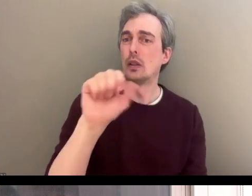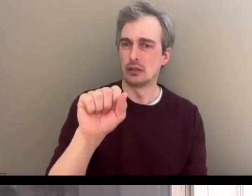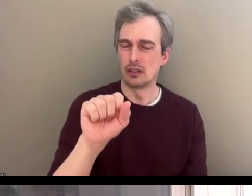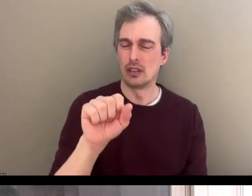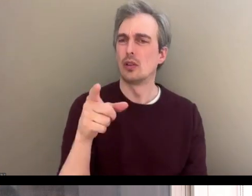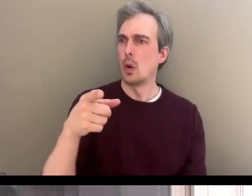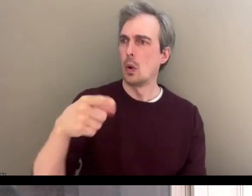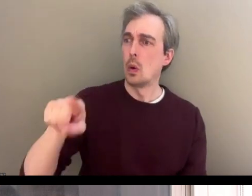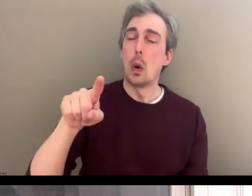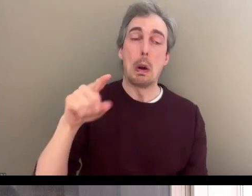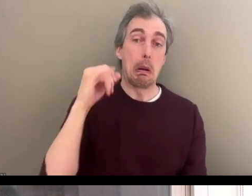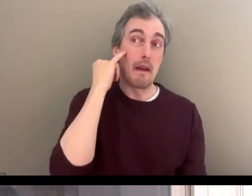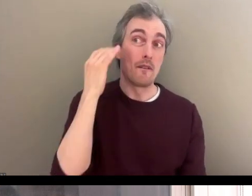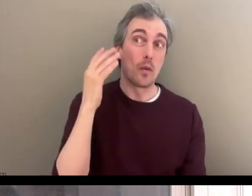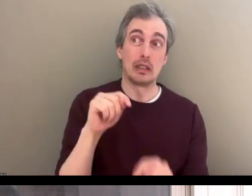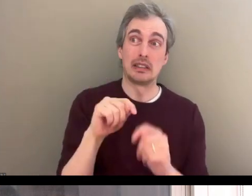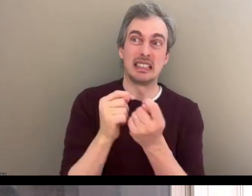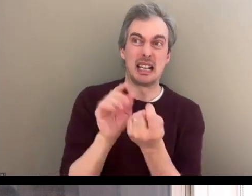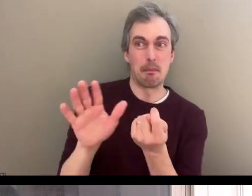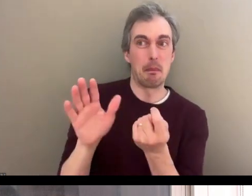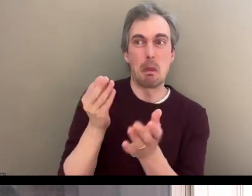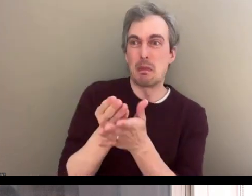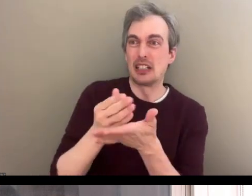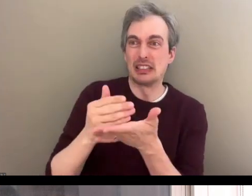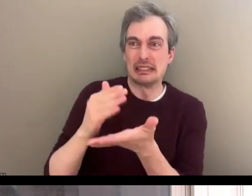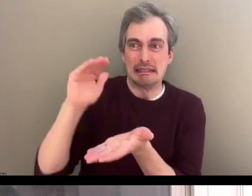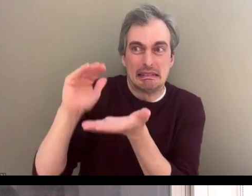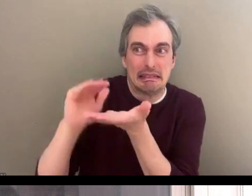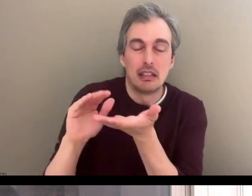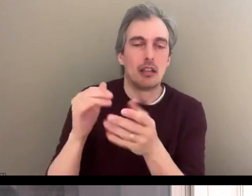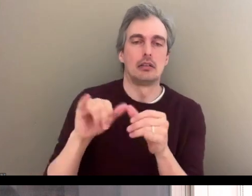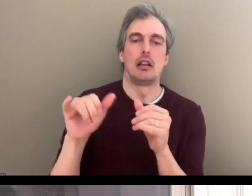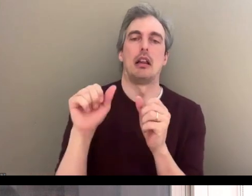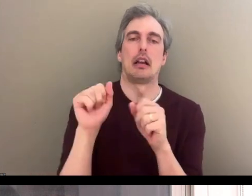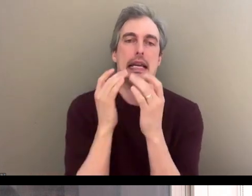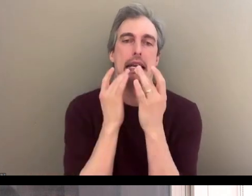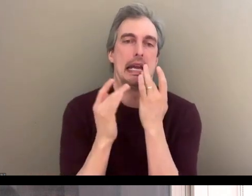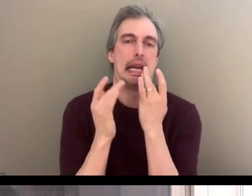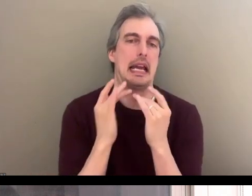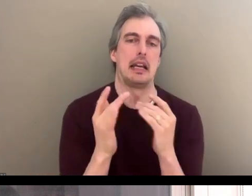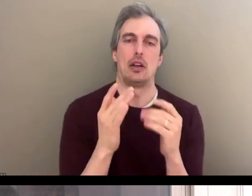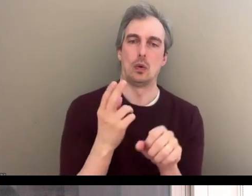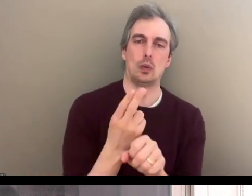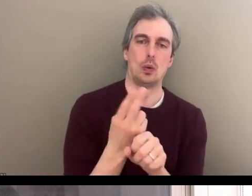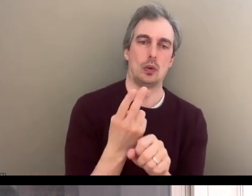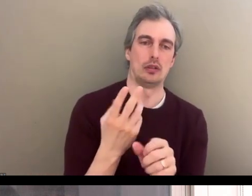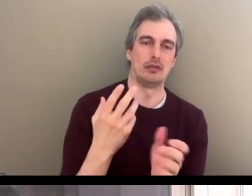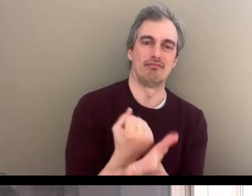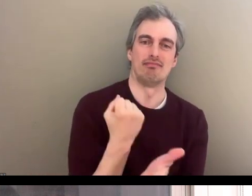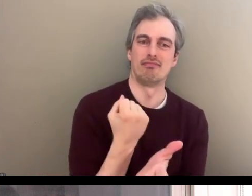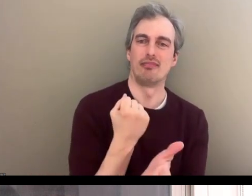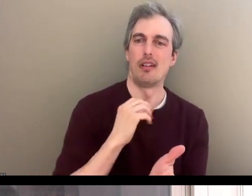There are many teams that haven't gotten the buy-in yet from their stakeholders, but that doesn't mean you can't get started, and that shouldn't stop you from trying.